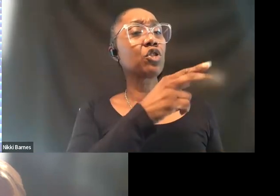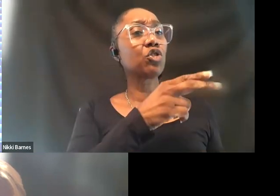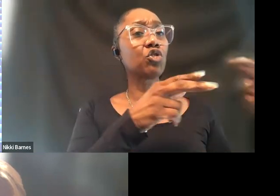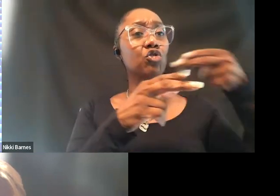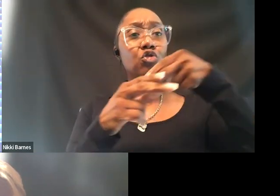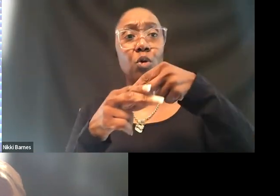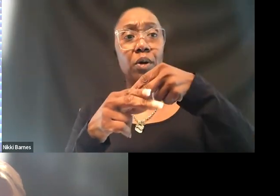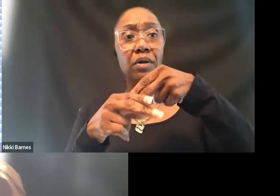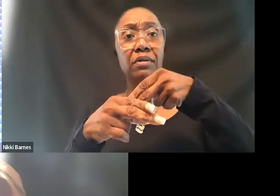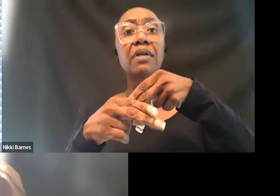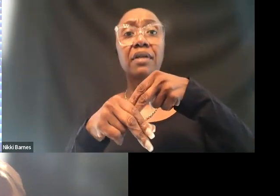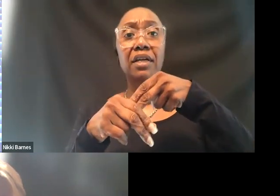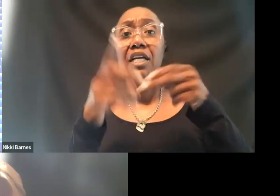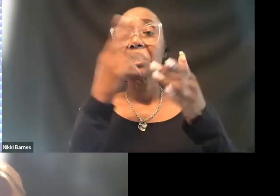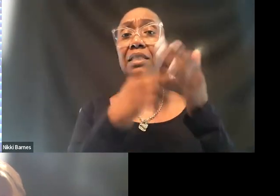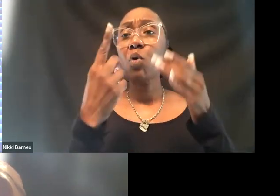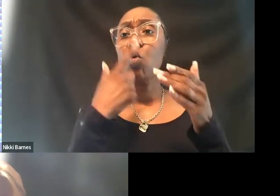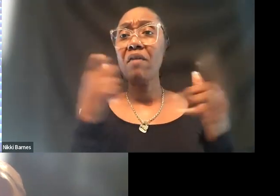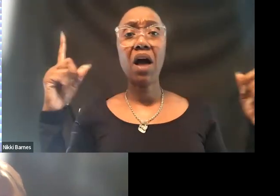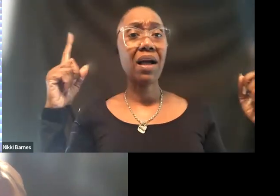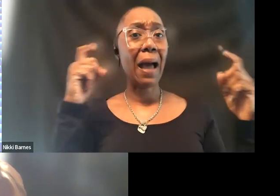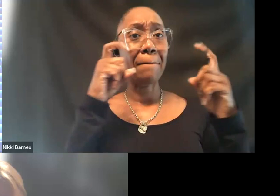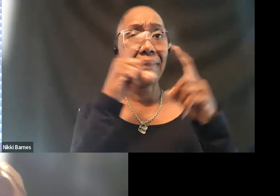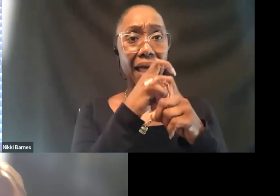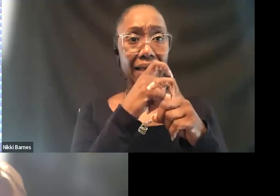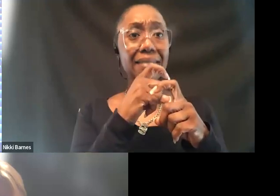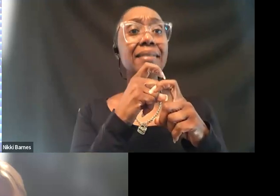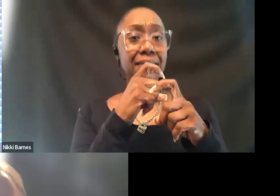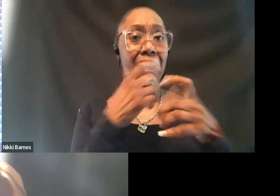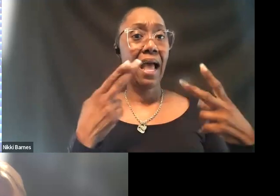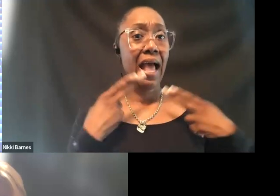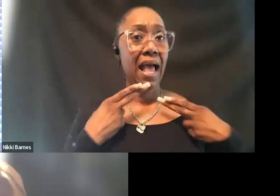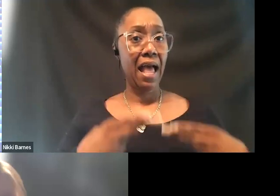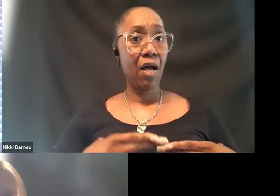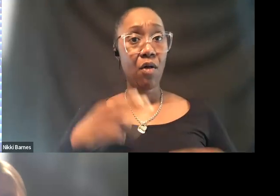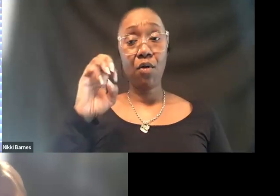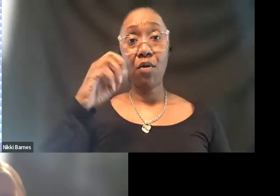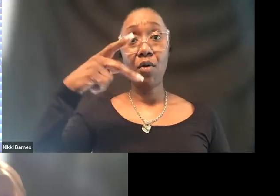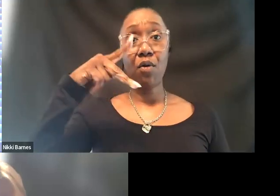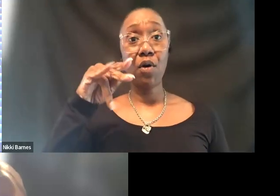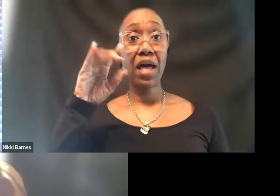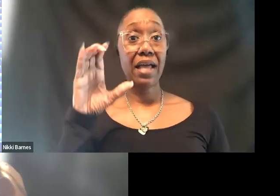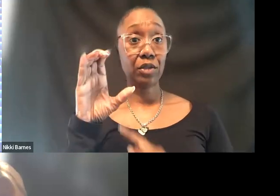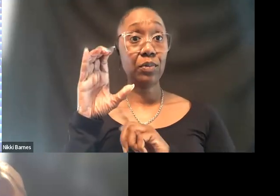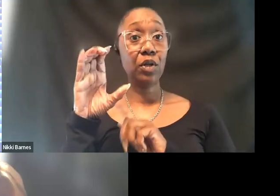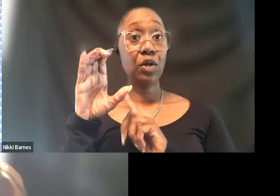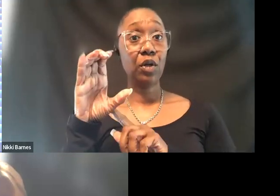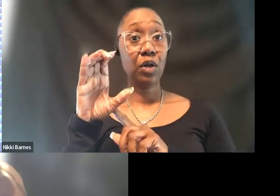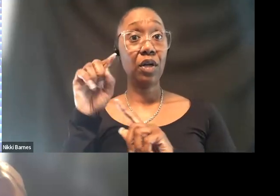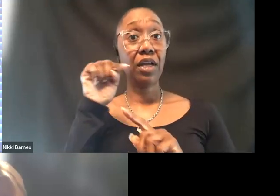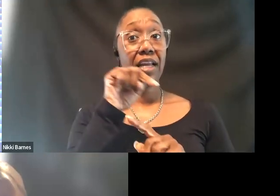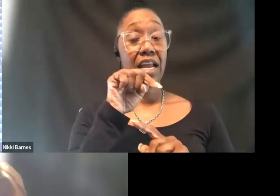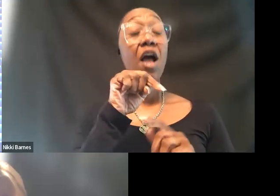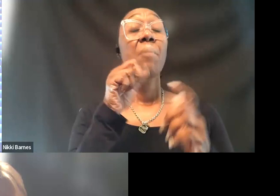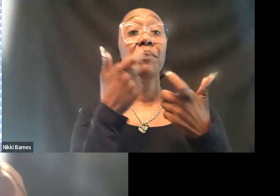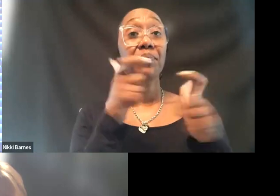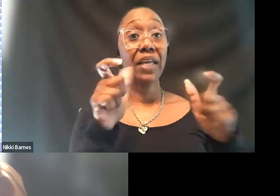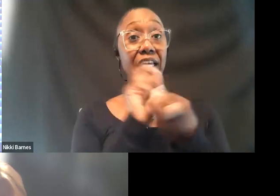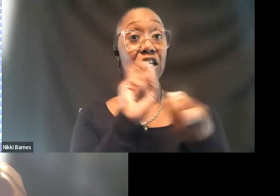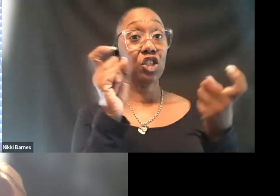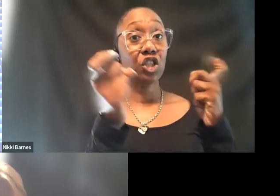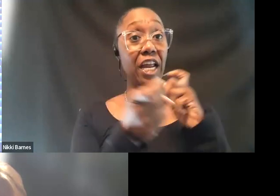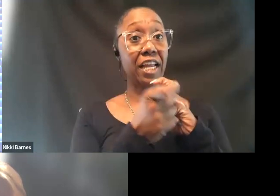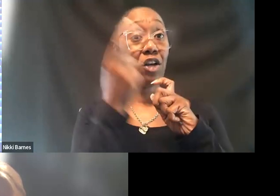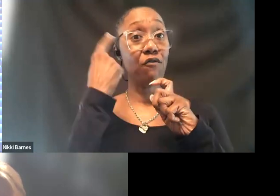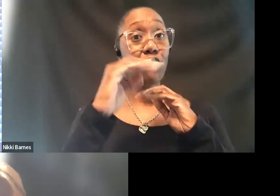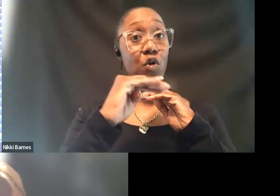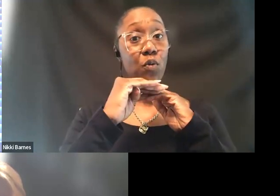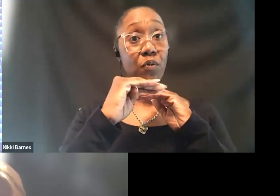As someone with a complex healthcare condition. Epic has been instrumental slash game-changing in keeping in line with my own health.